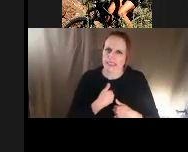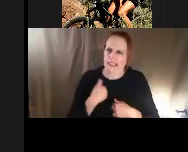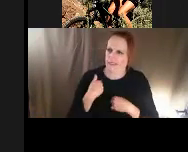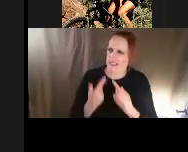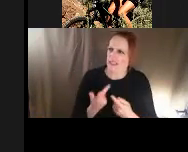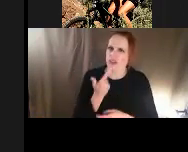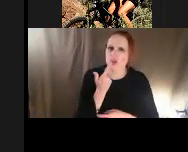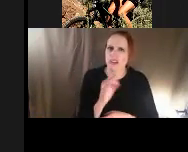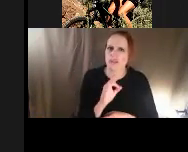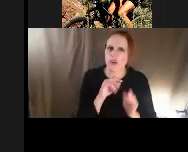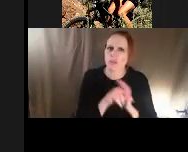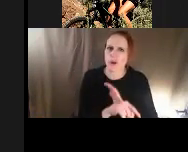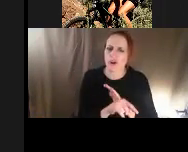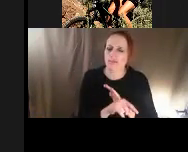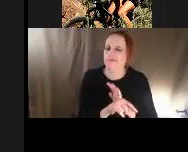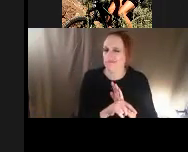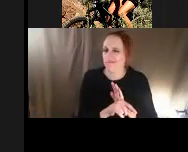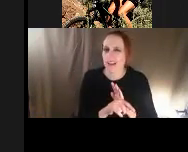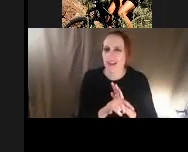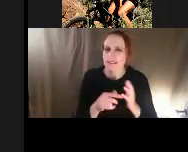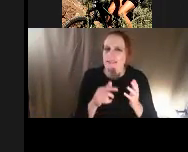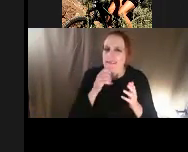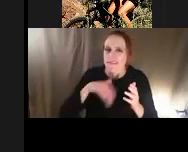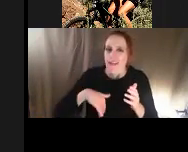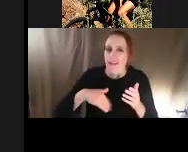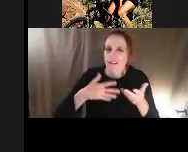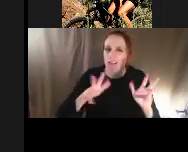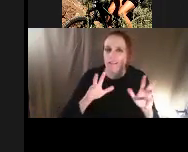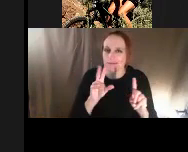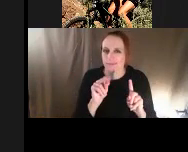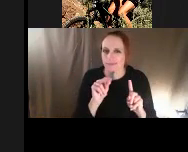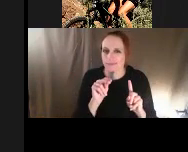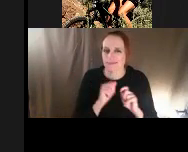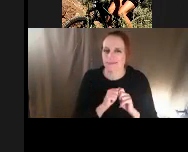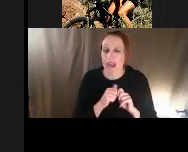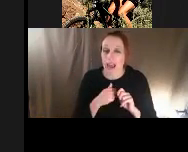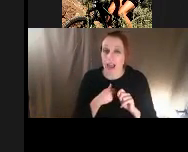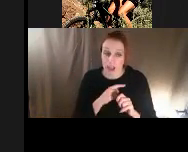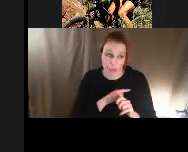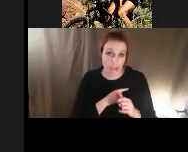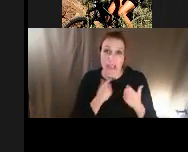say you can probably do a little bit more. I know I'm still working on it. I'm still not where I need to be.